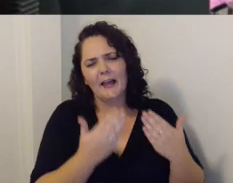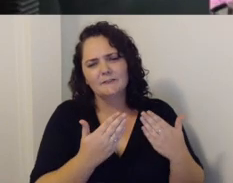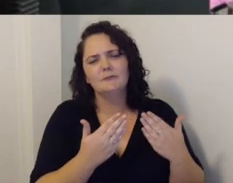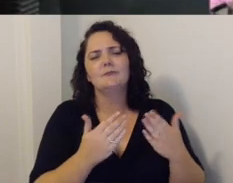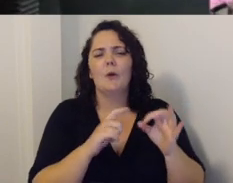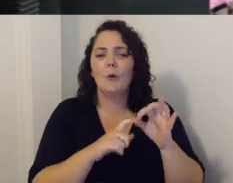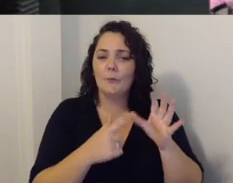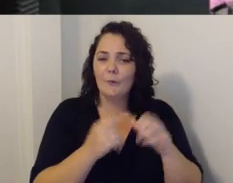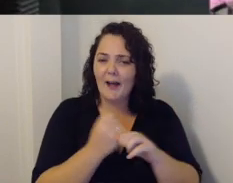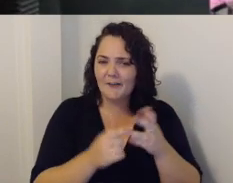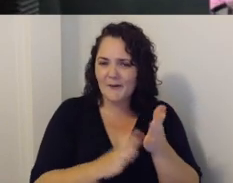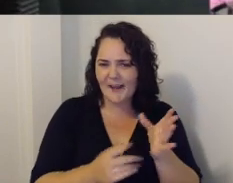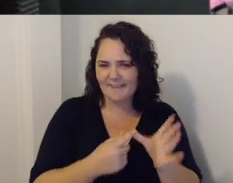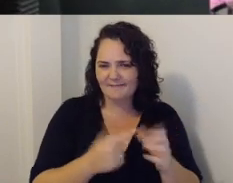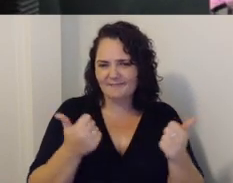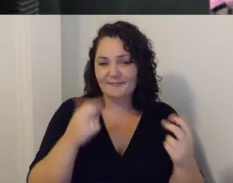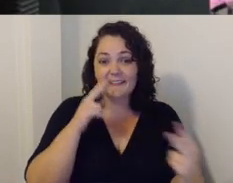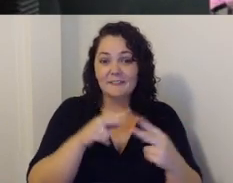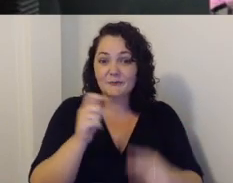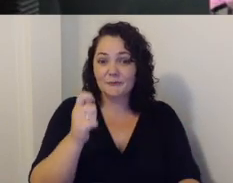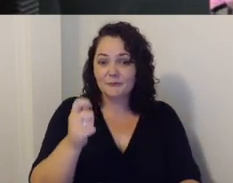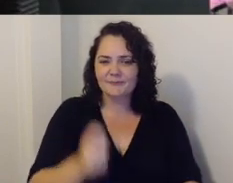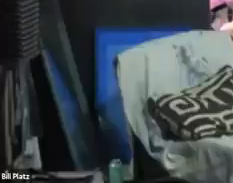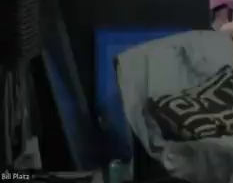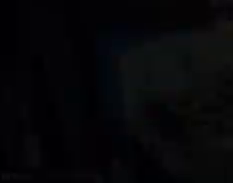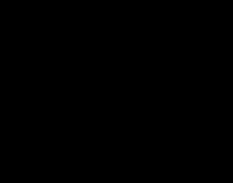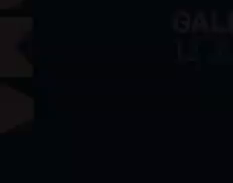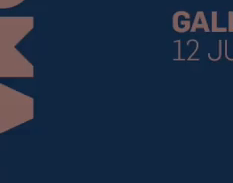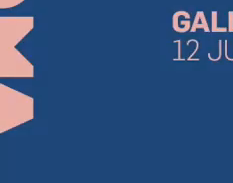that we'll say goodnight and we'll see everybody next week. Alright thanks y'all.